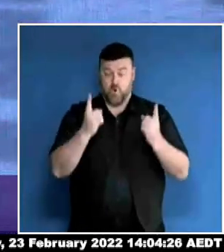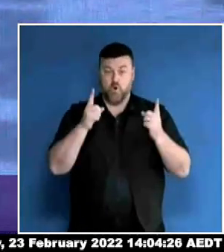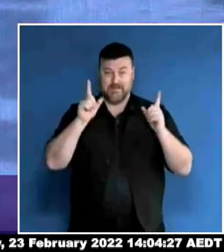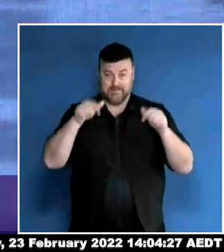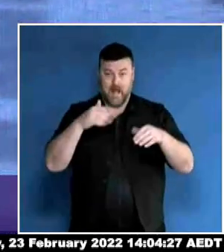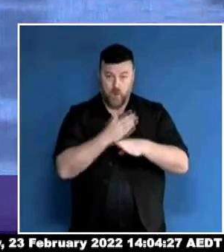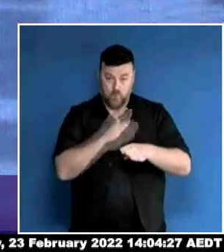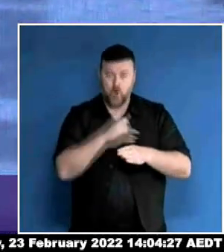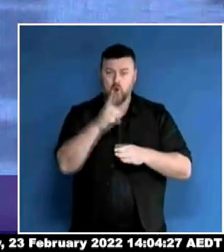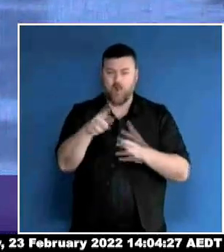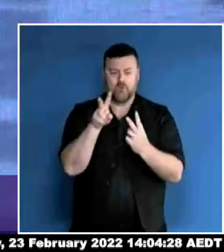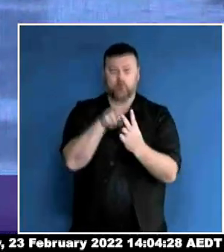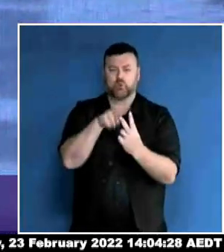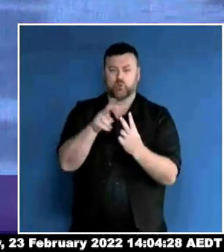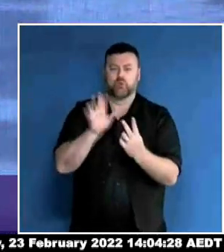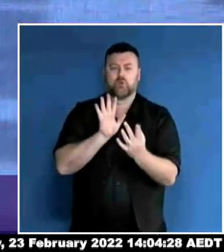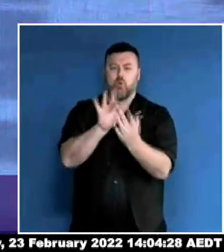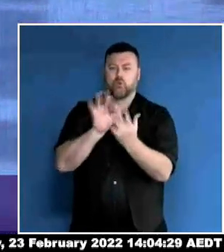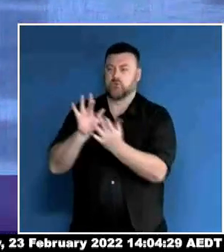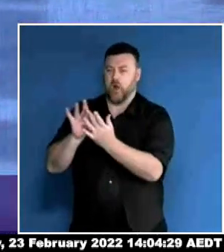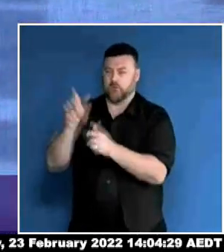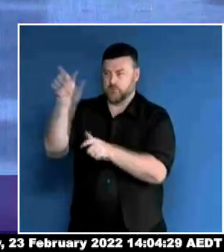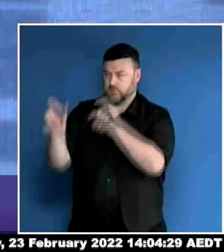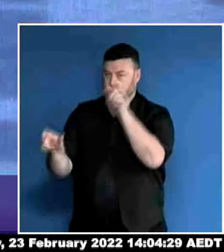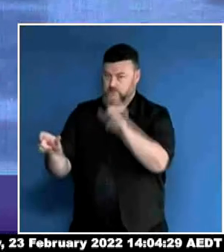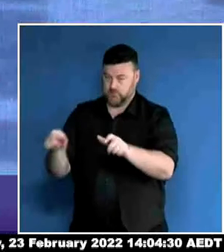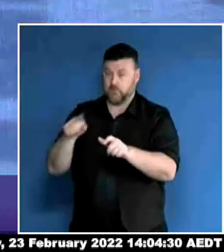the National Operations Manager who you had met on the first day.